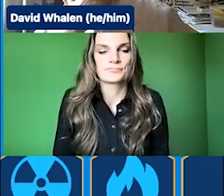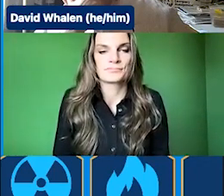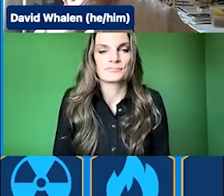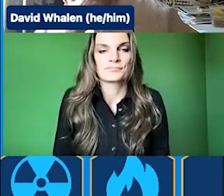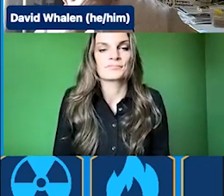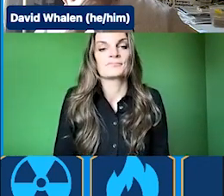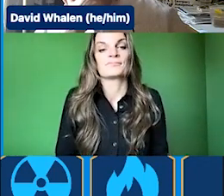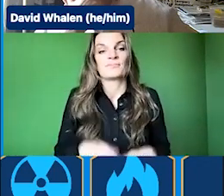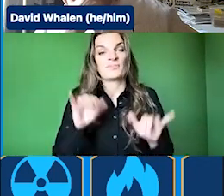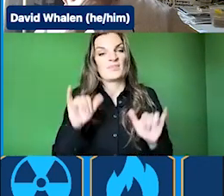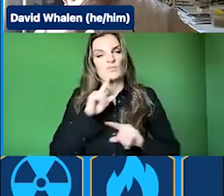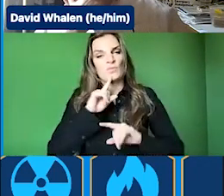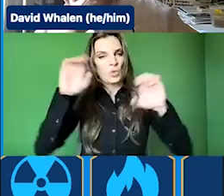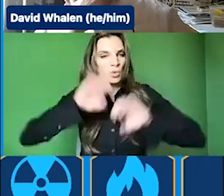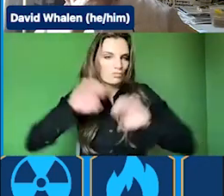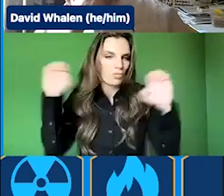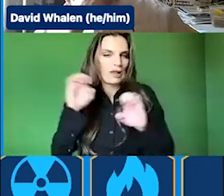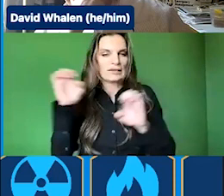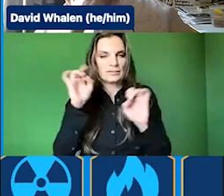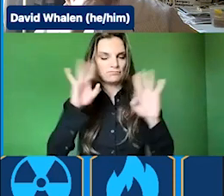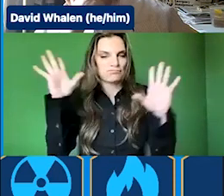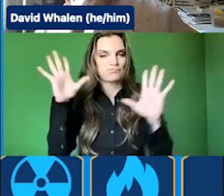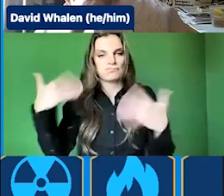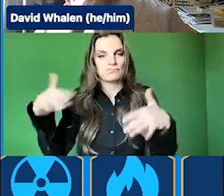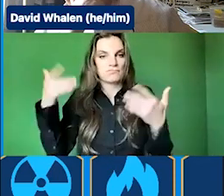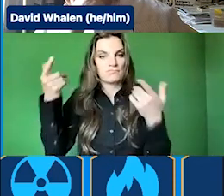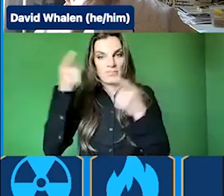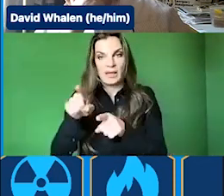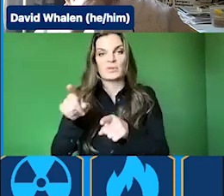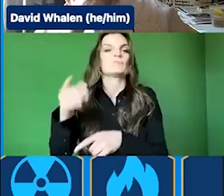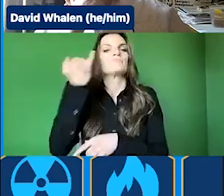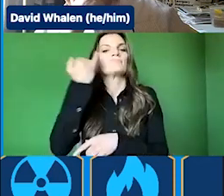the system in the meantime. You have a facility or space that is damaged or just unusable.